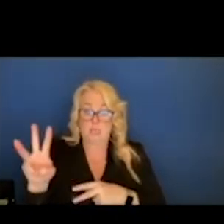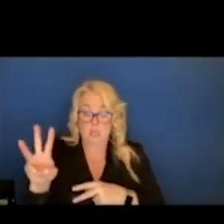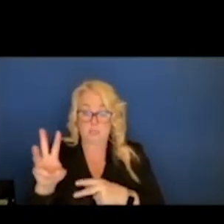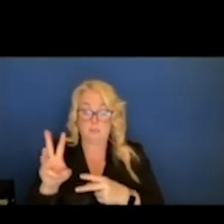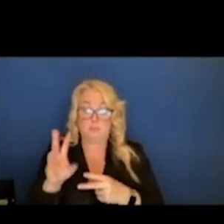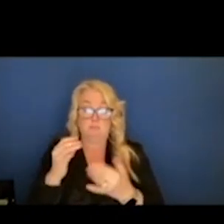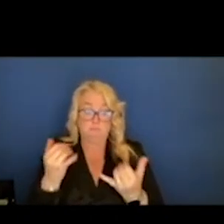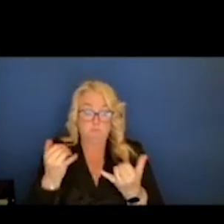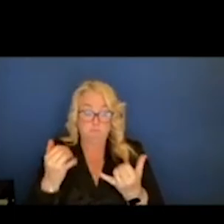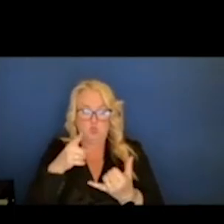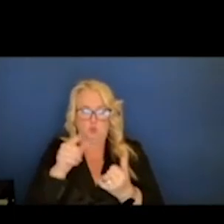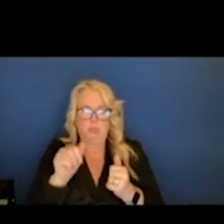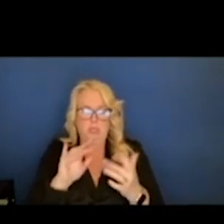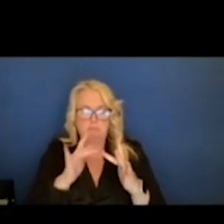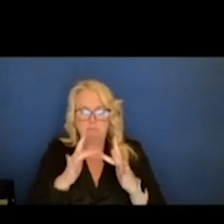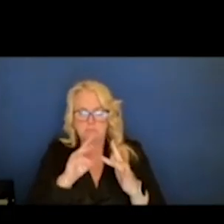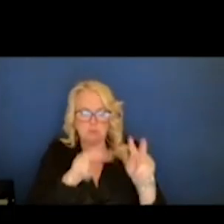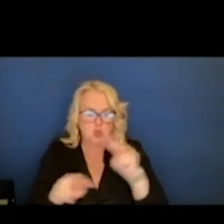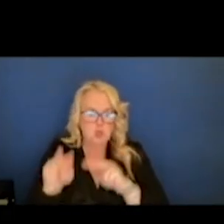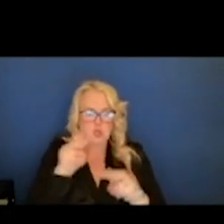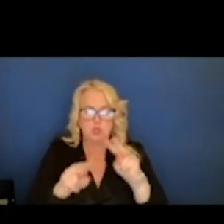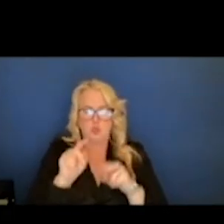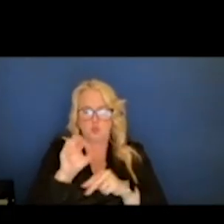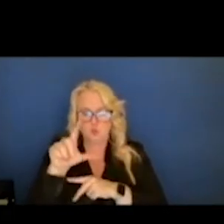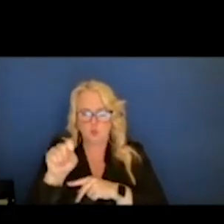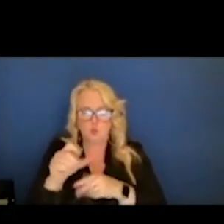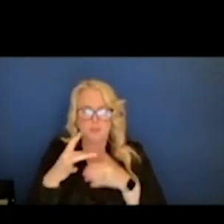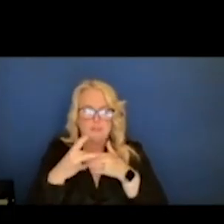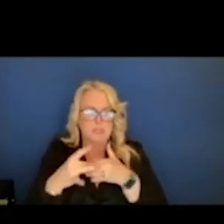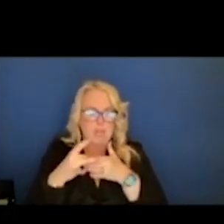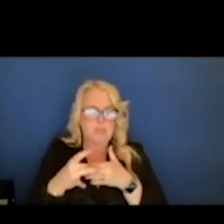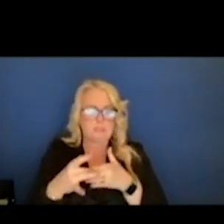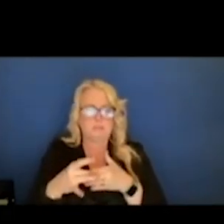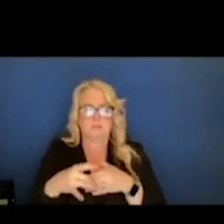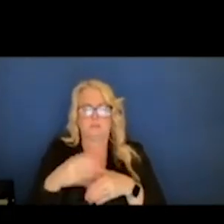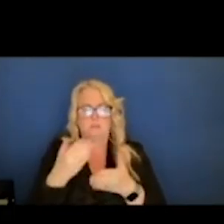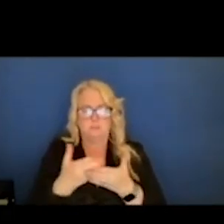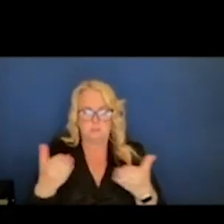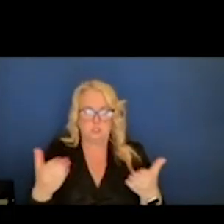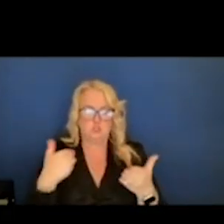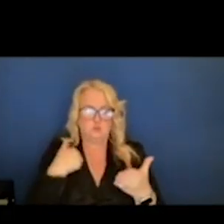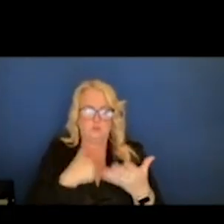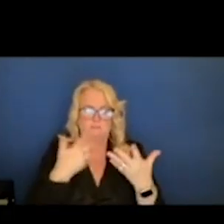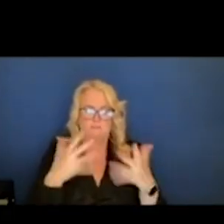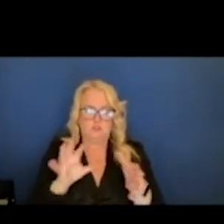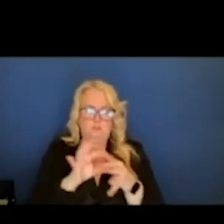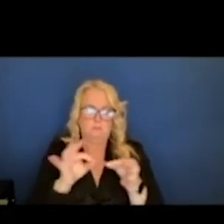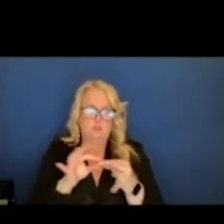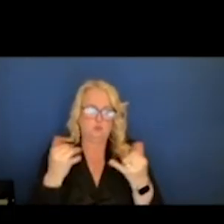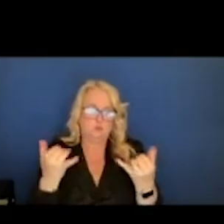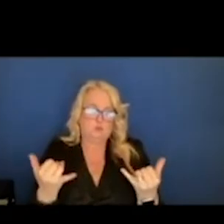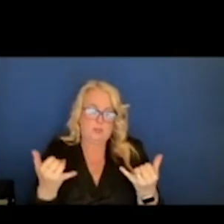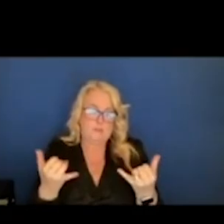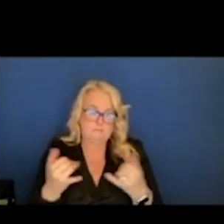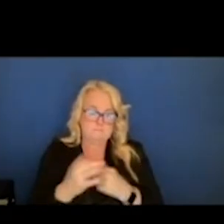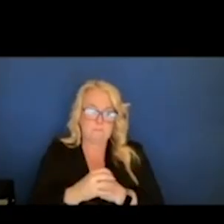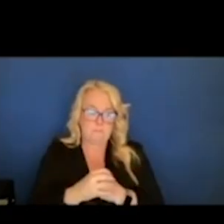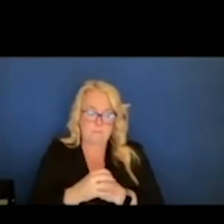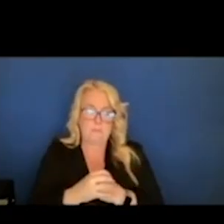website to discover all the valuable tools, guides, and materials we’ve highlighted today.